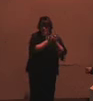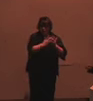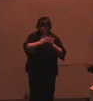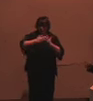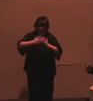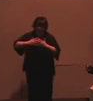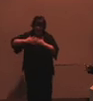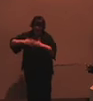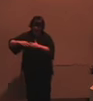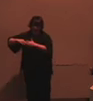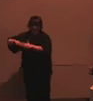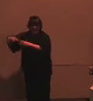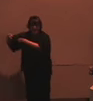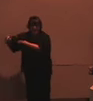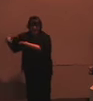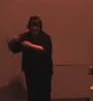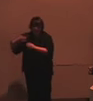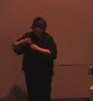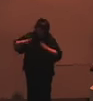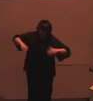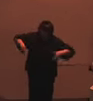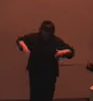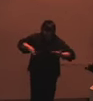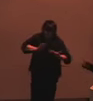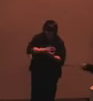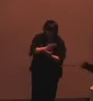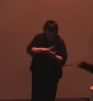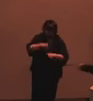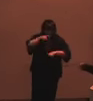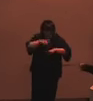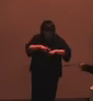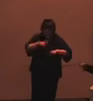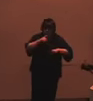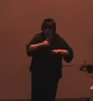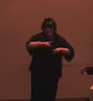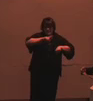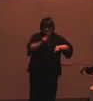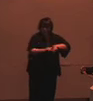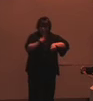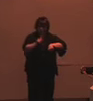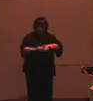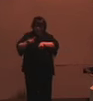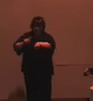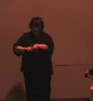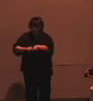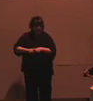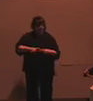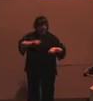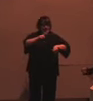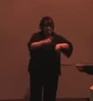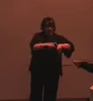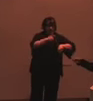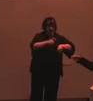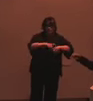Before music, time is flowing behind the world, I like to say.